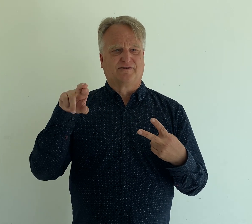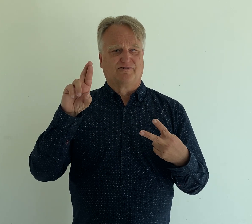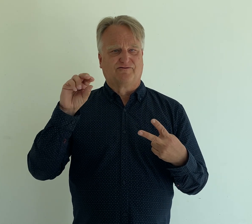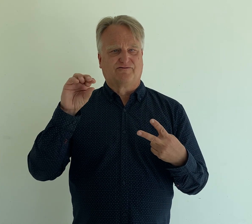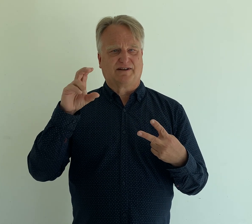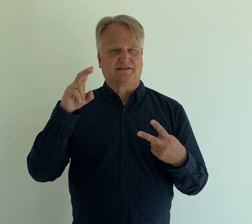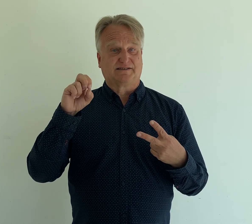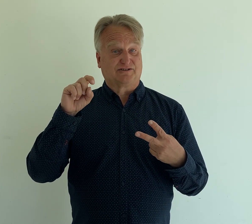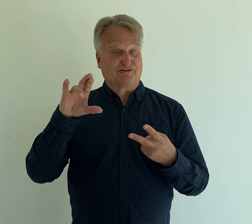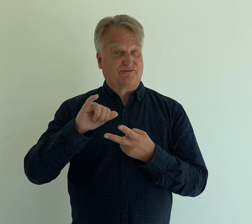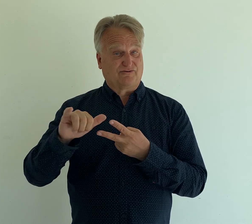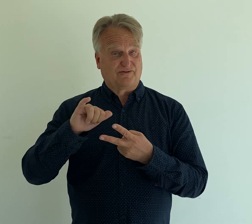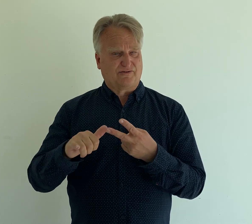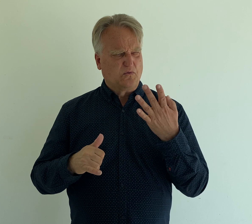Rochester, New York